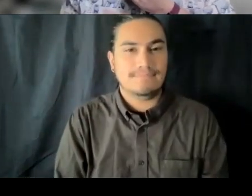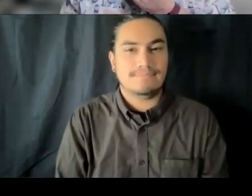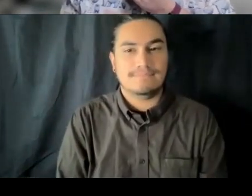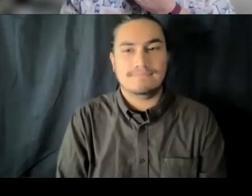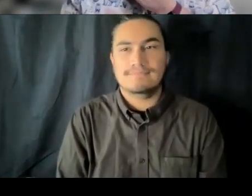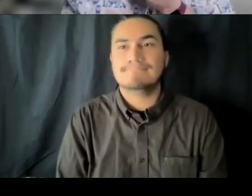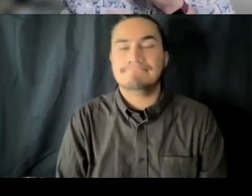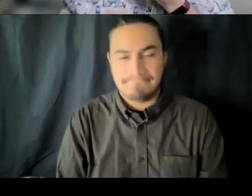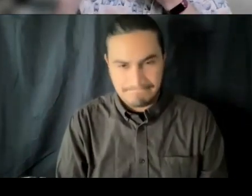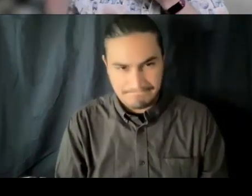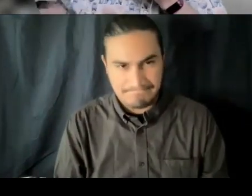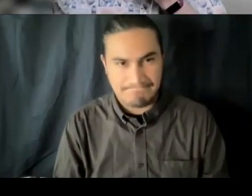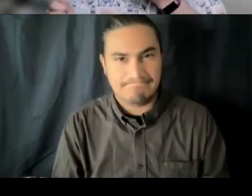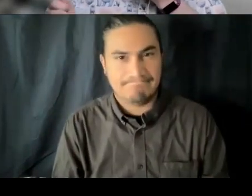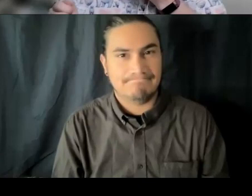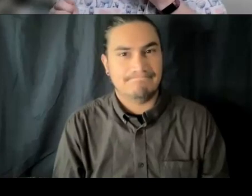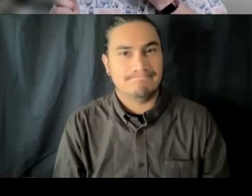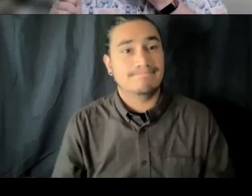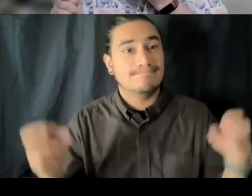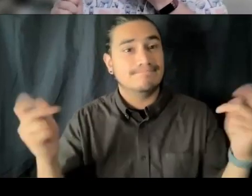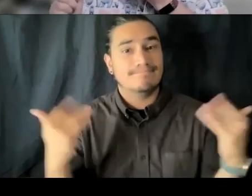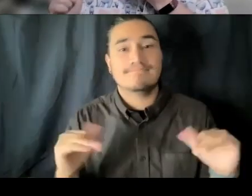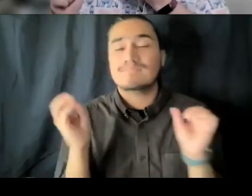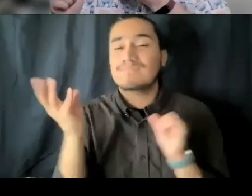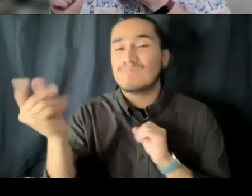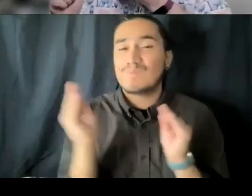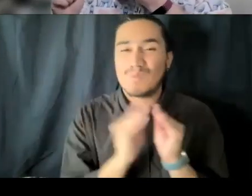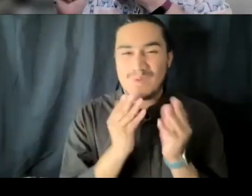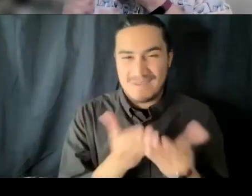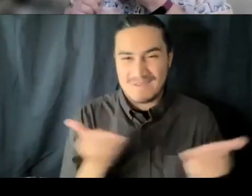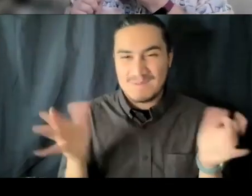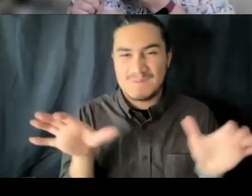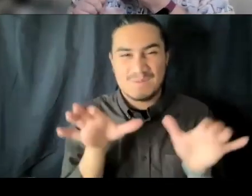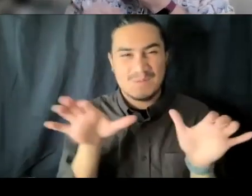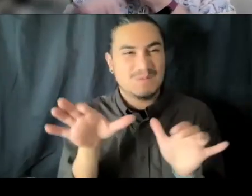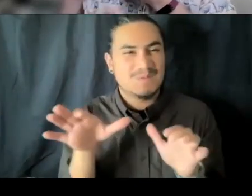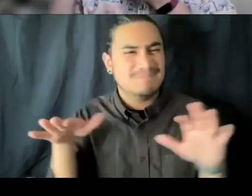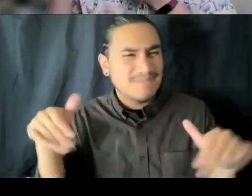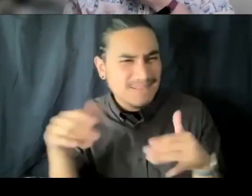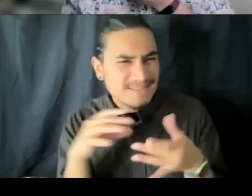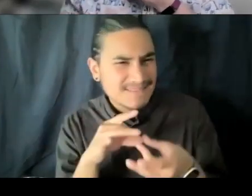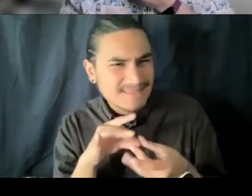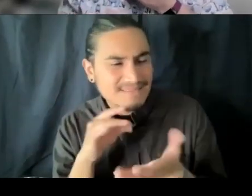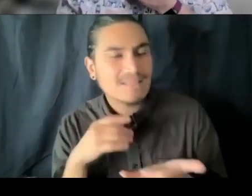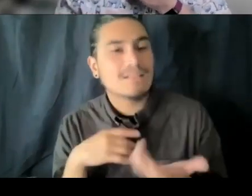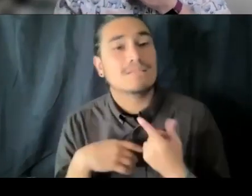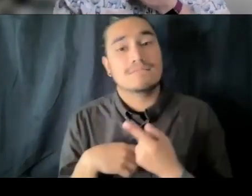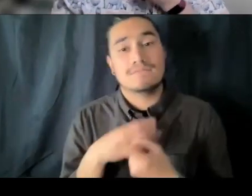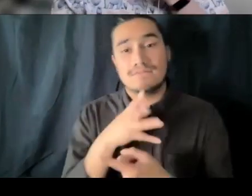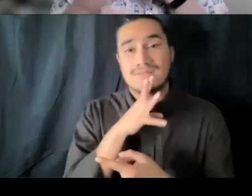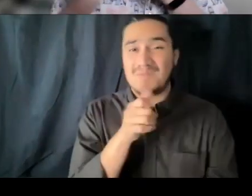All right. Some more things to do. Let's see what we haven't talked about yet. Talk privately.